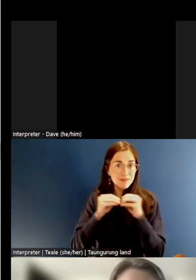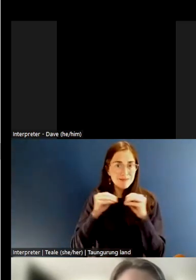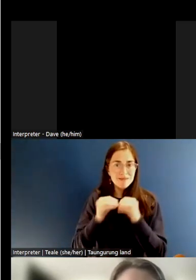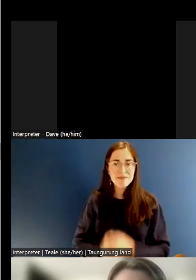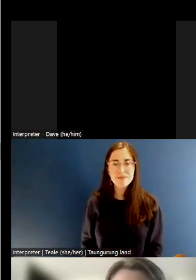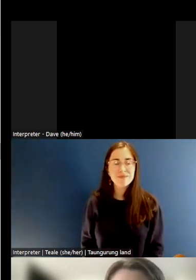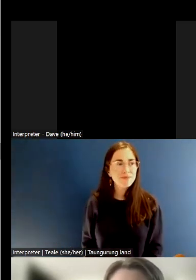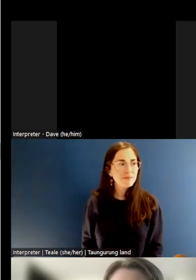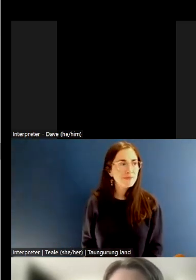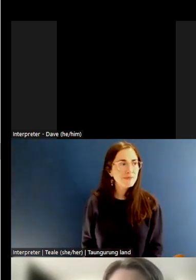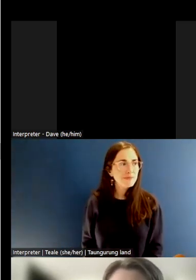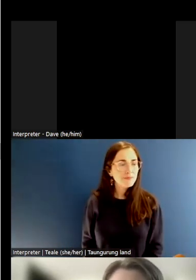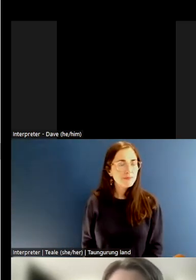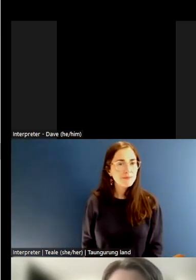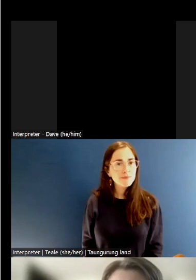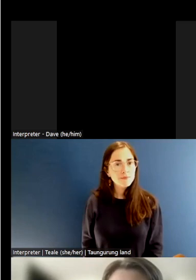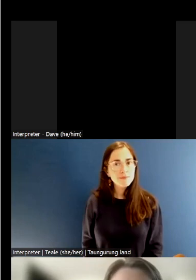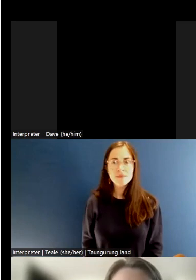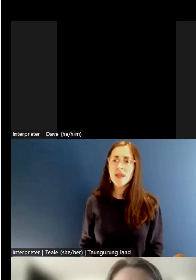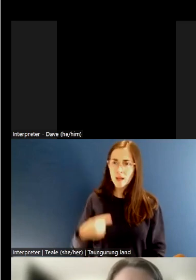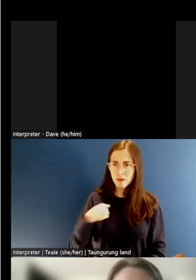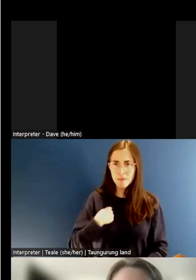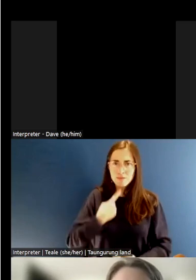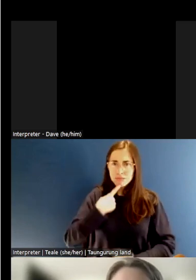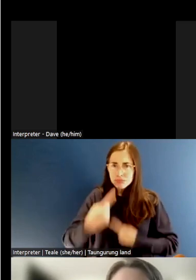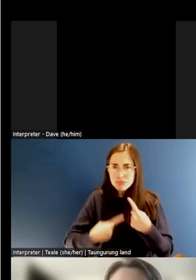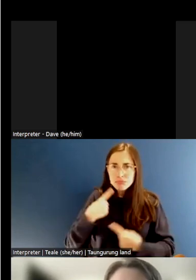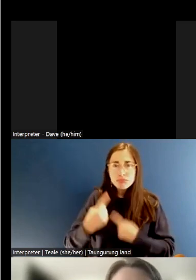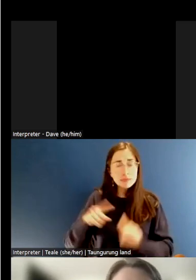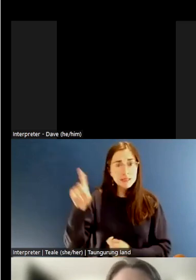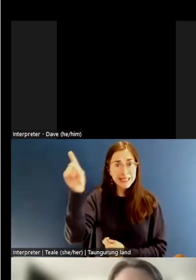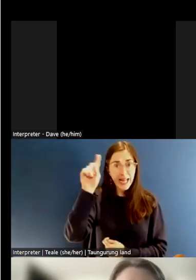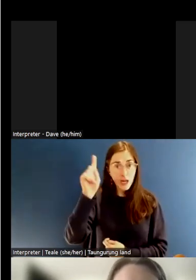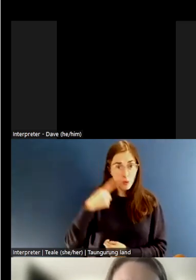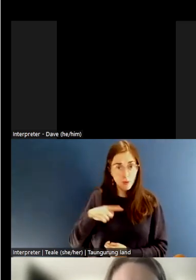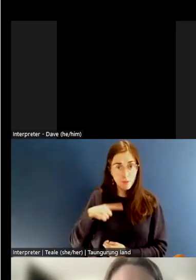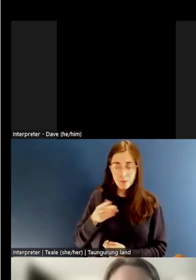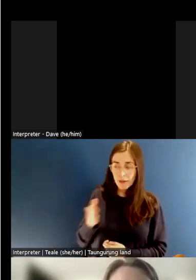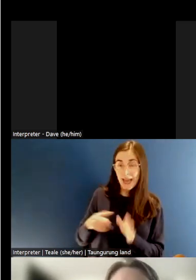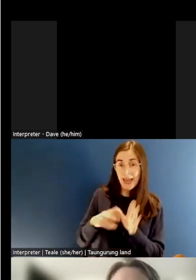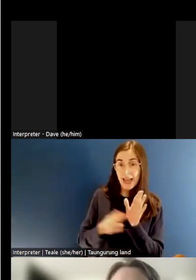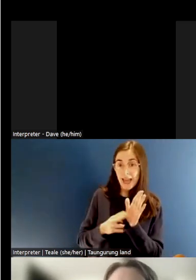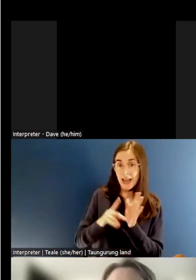And I'm just doing this webinar today. Anne asked me if I would share it.